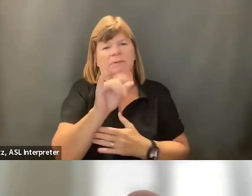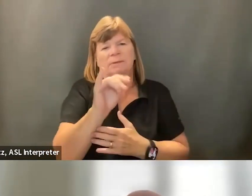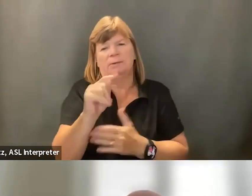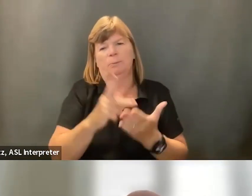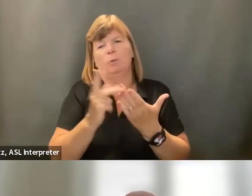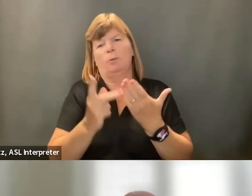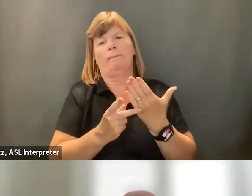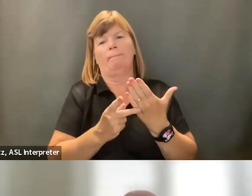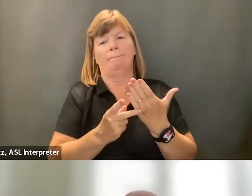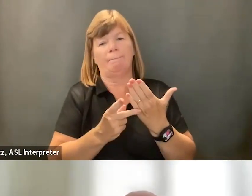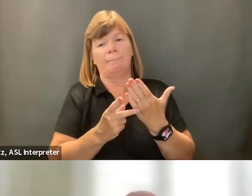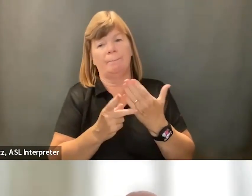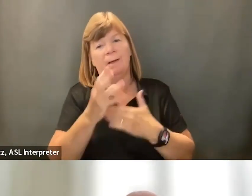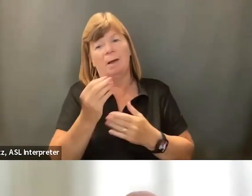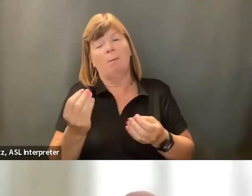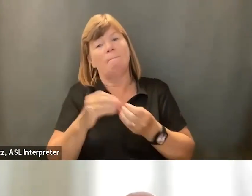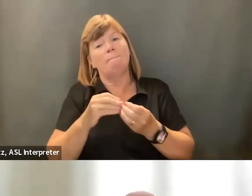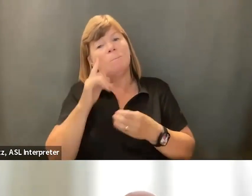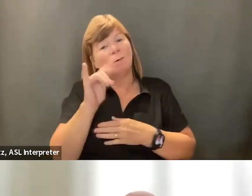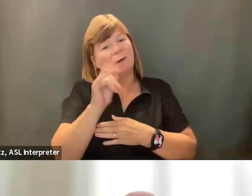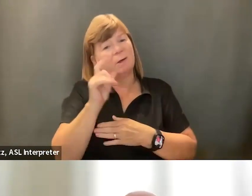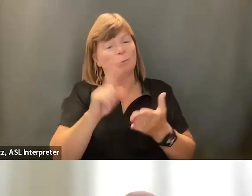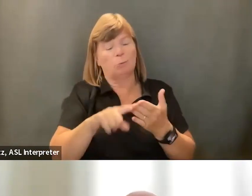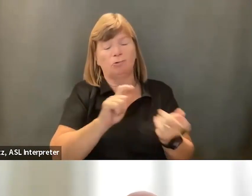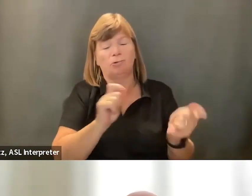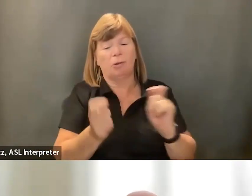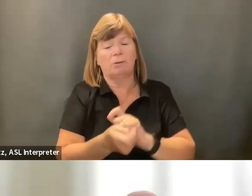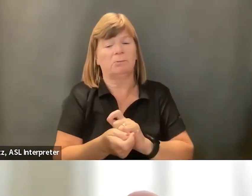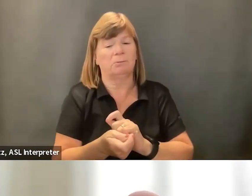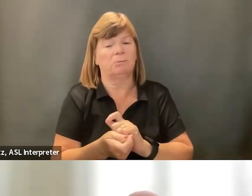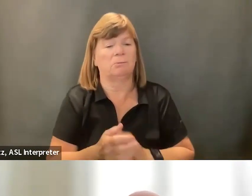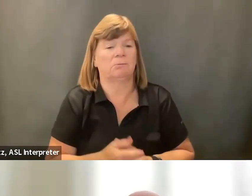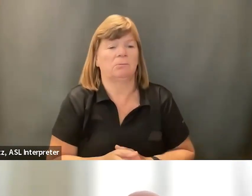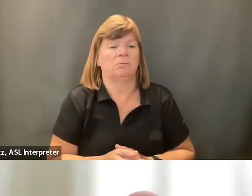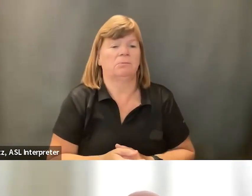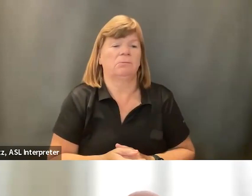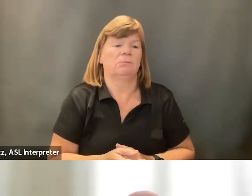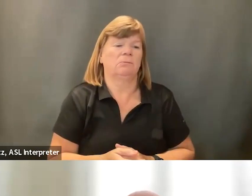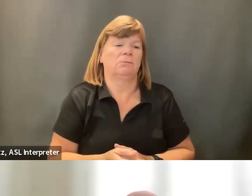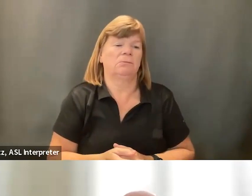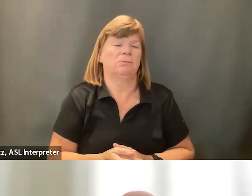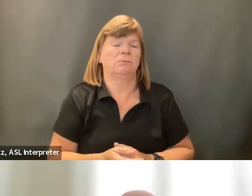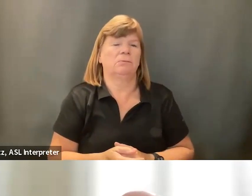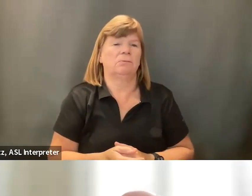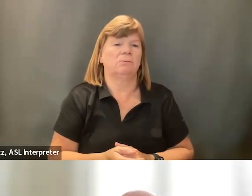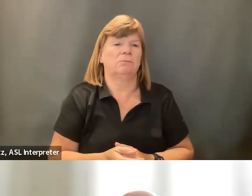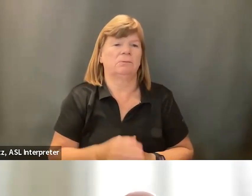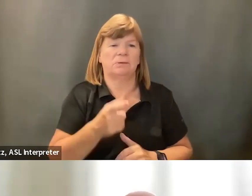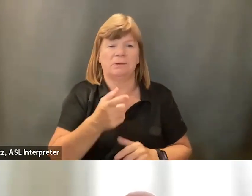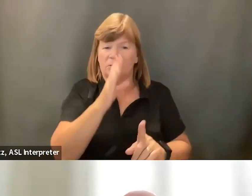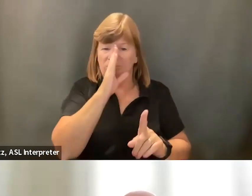and we're more likely to see change because it's it's it's a it's a directed at something that's